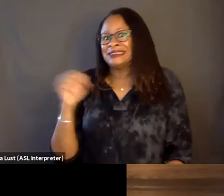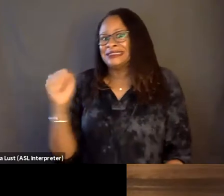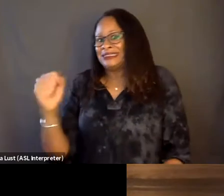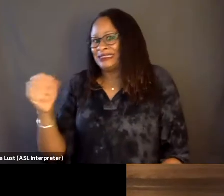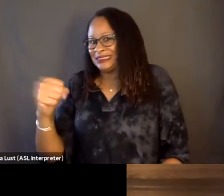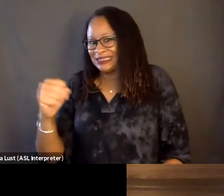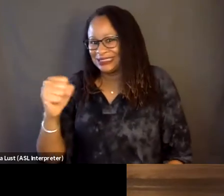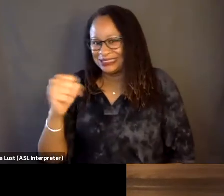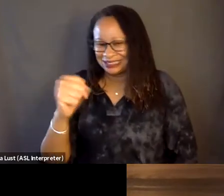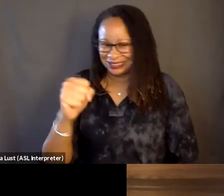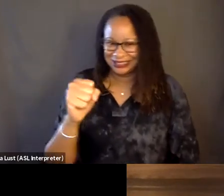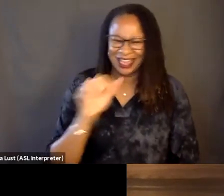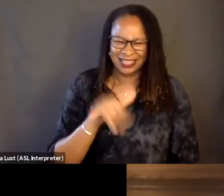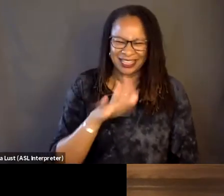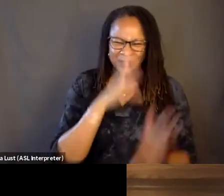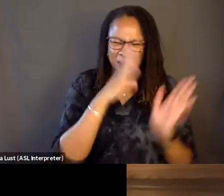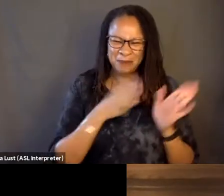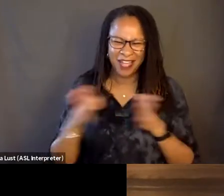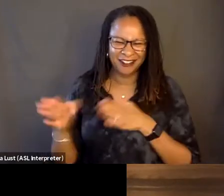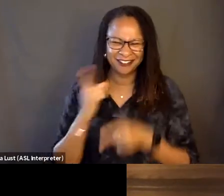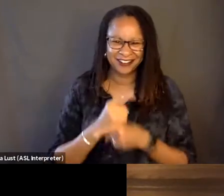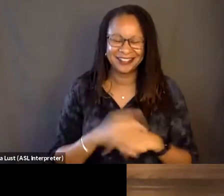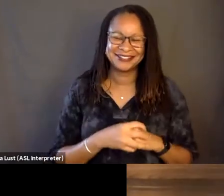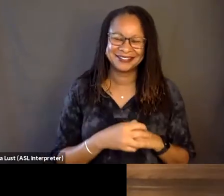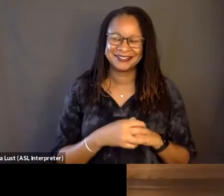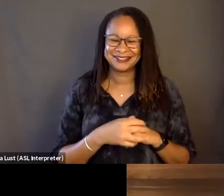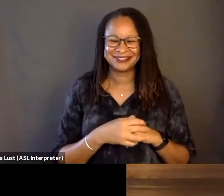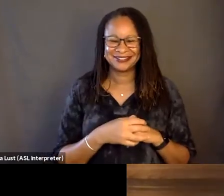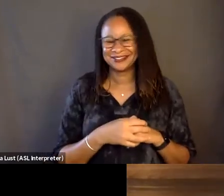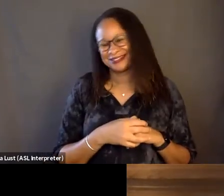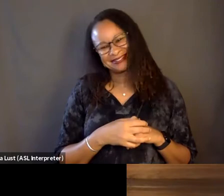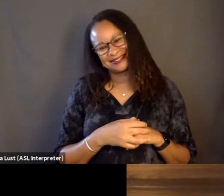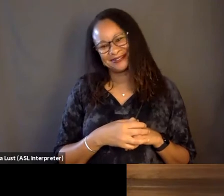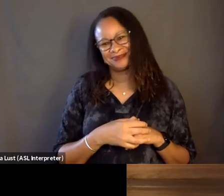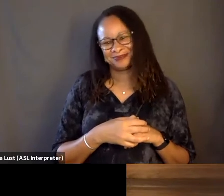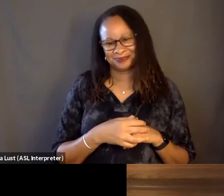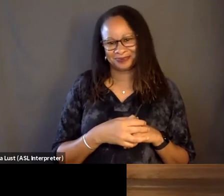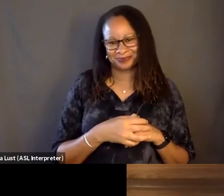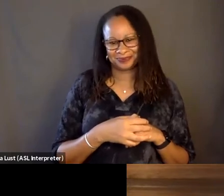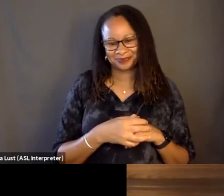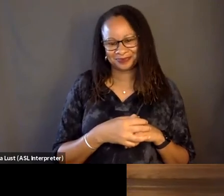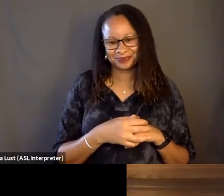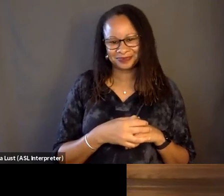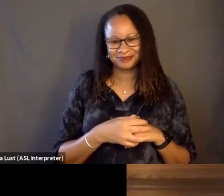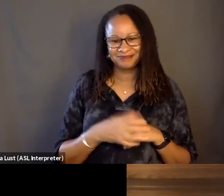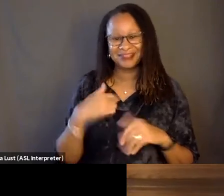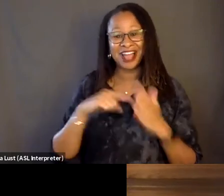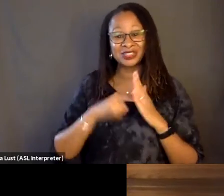This is your pattern. It was-- you know, I started making this,